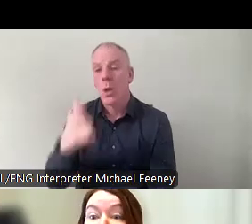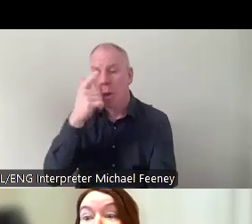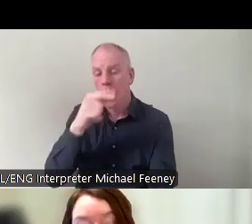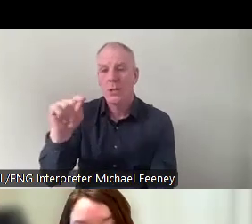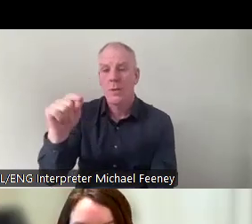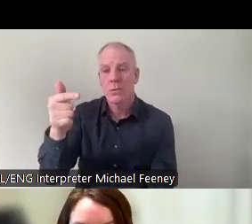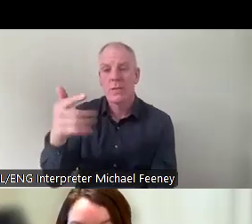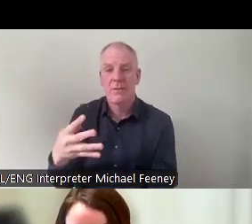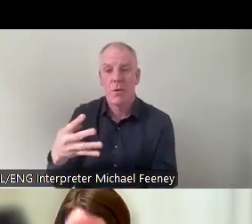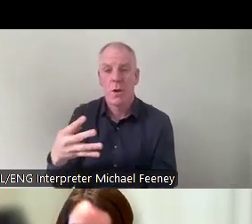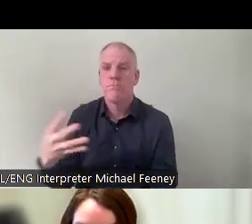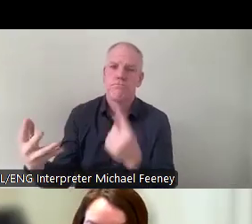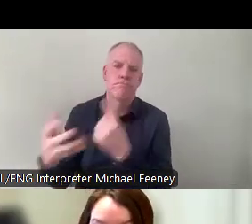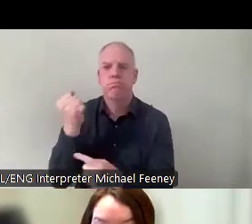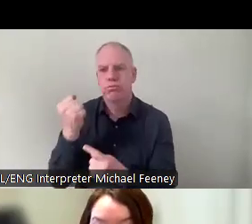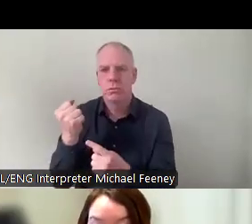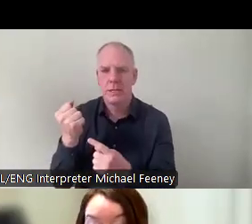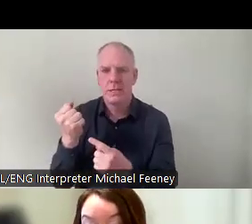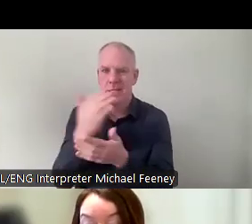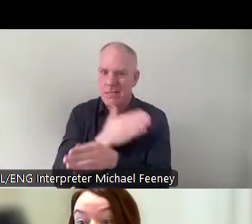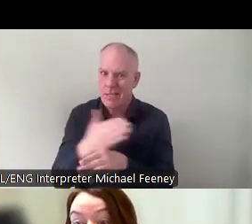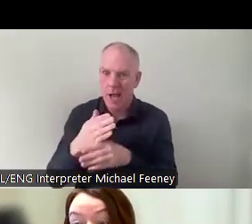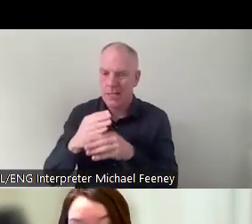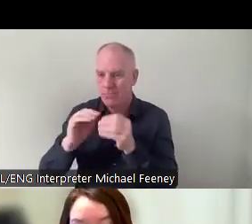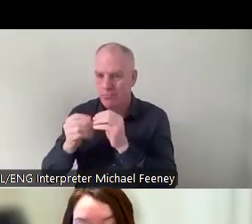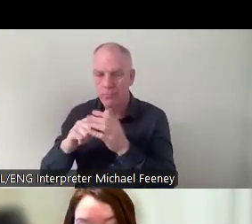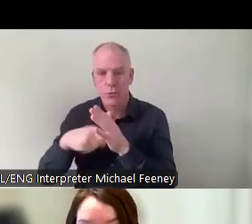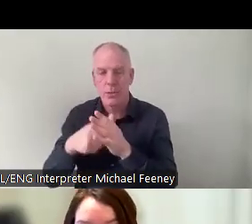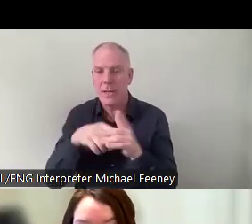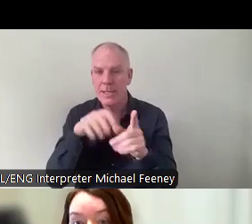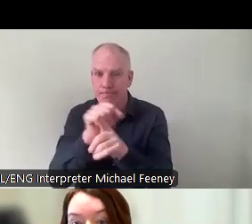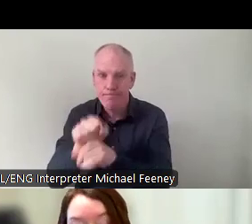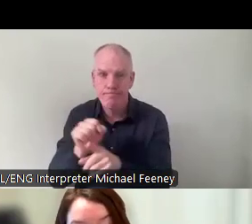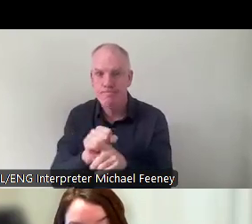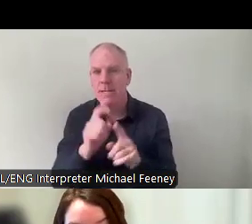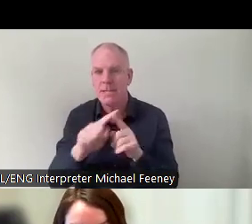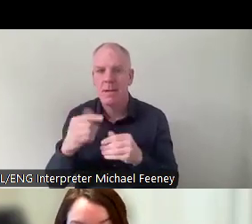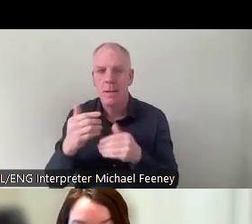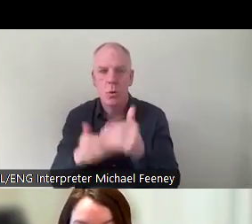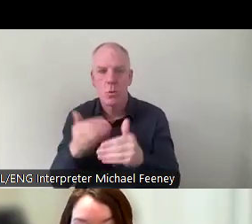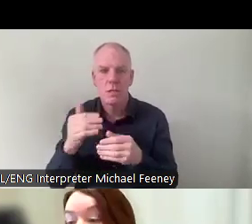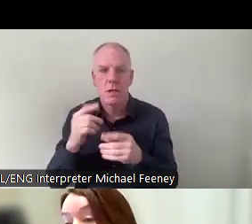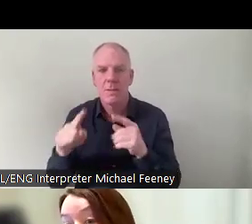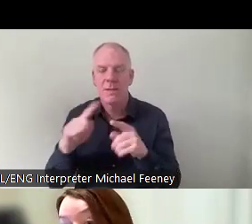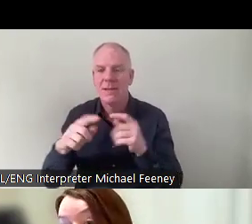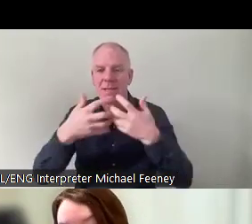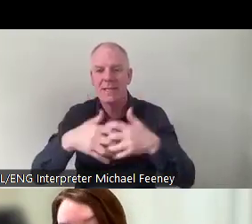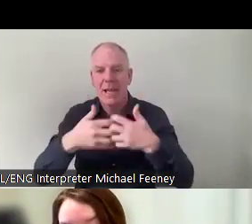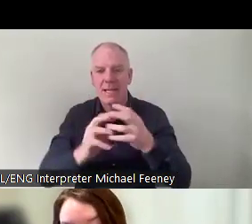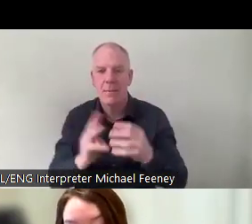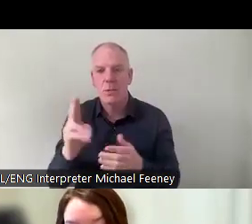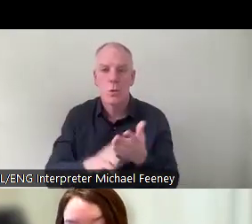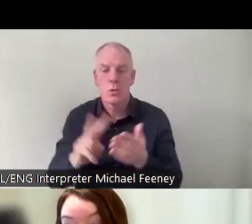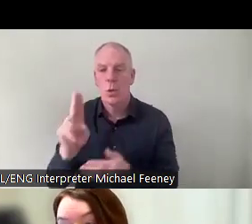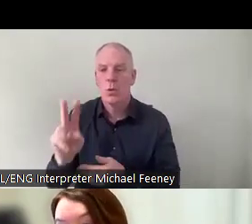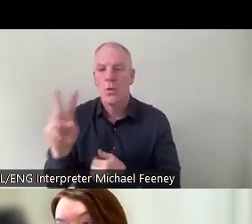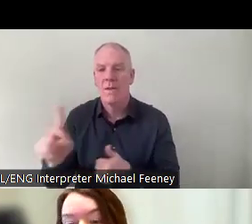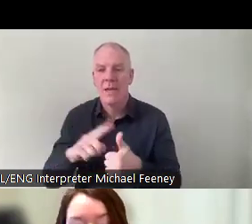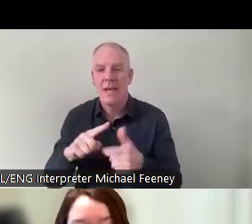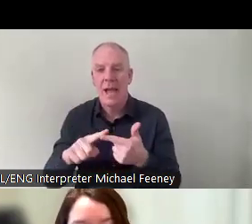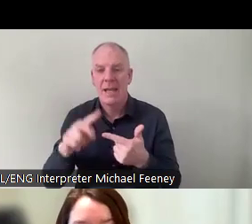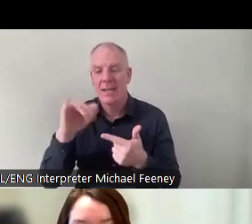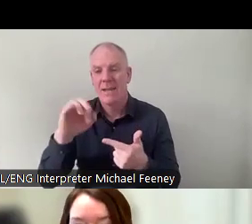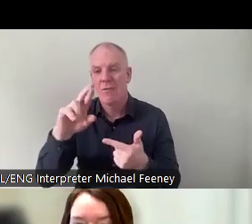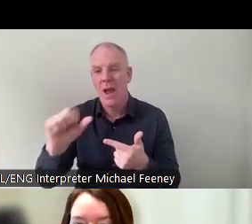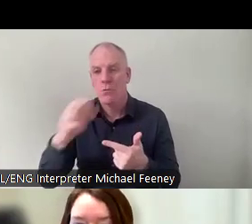able to commence in earnest, and we began with the diagnostic process with a suite of technical imaging using ultraviolet and infrared light. So you can see here on the